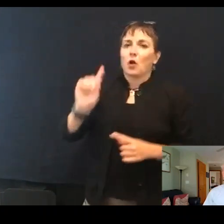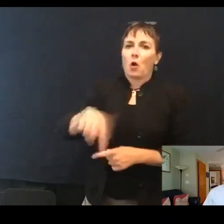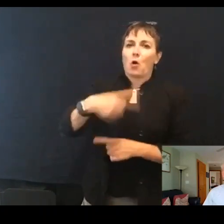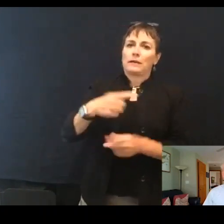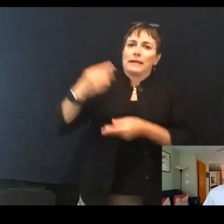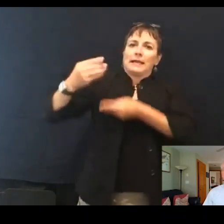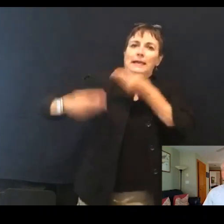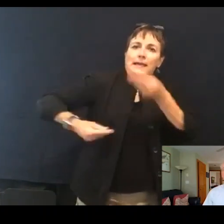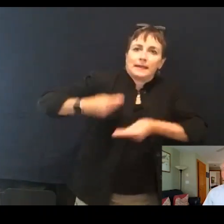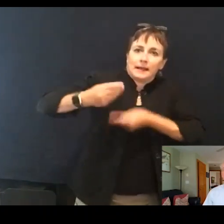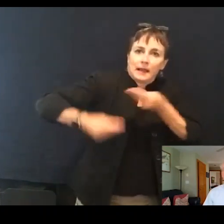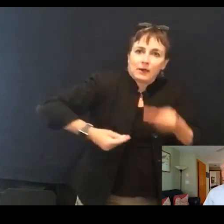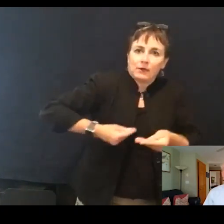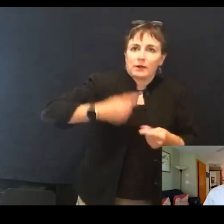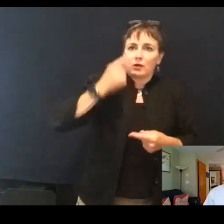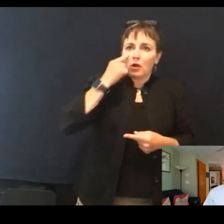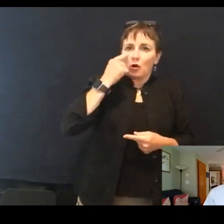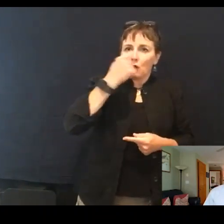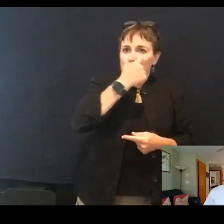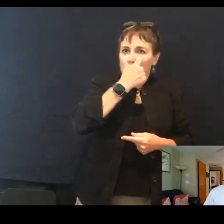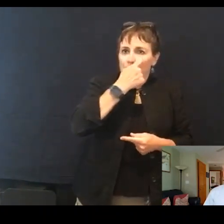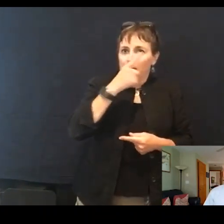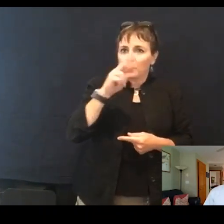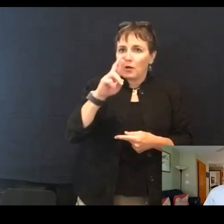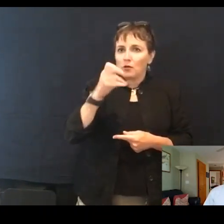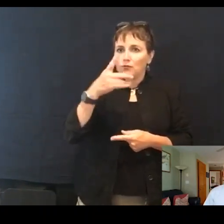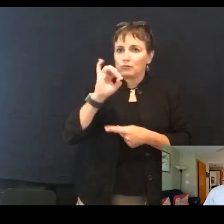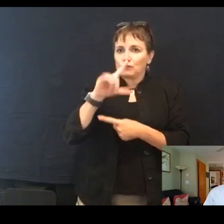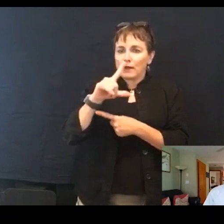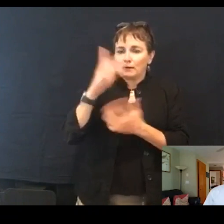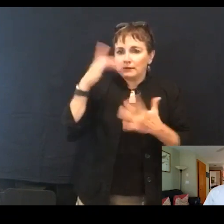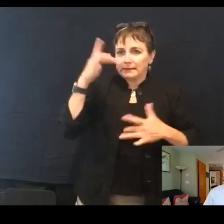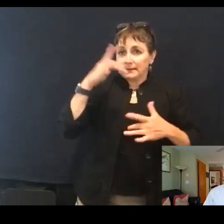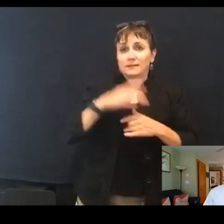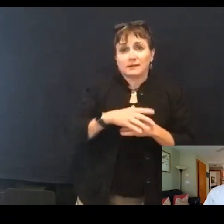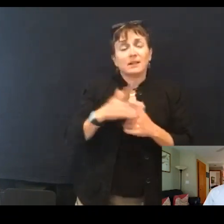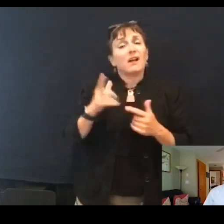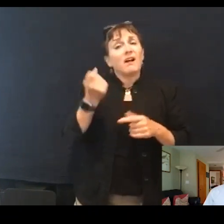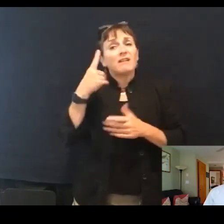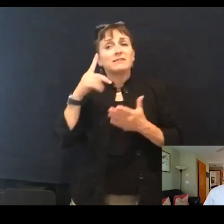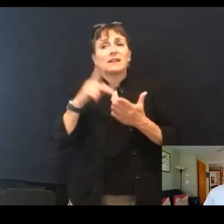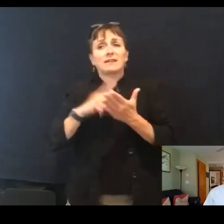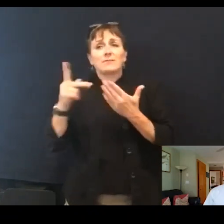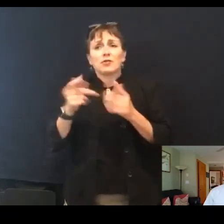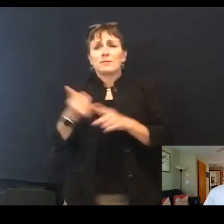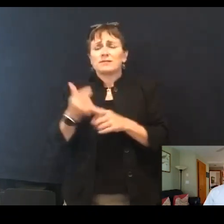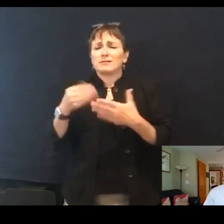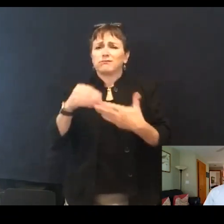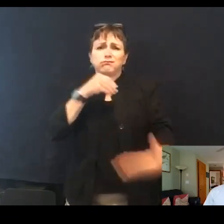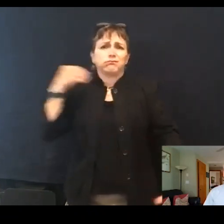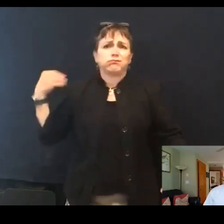And it's a very expensive program. So to make sure we use our money most effectively, we are requiring that the clinician